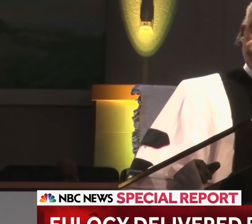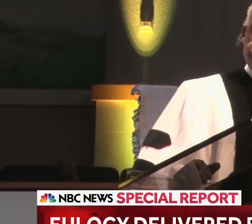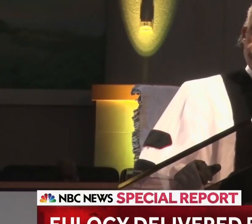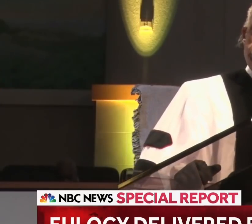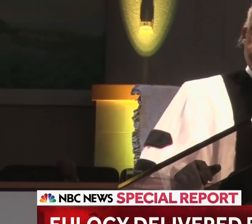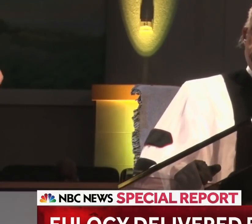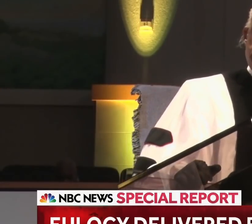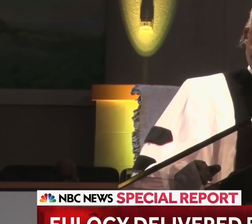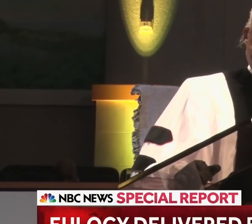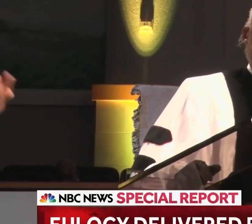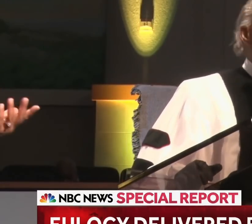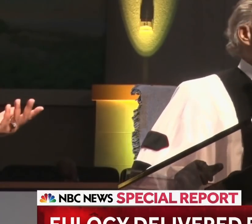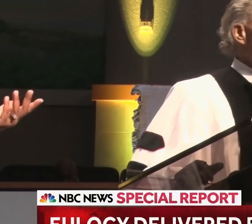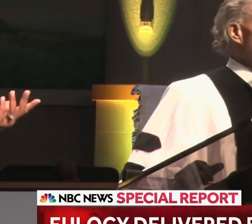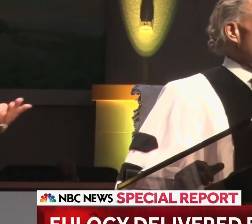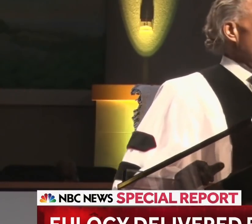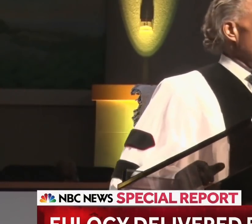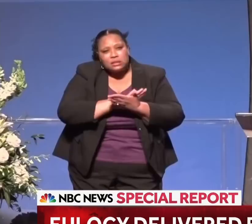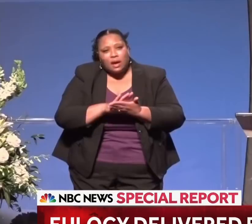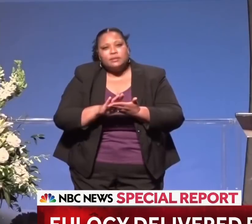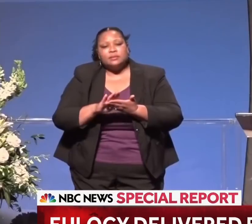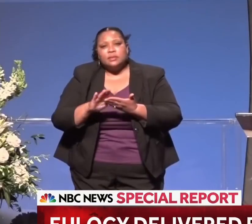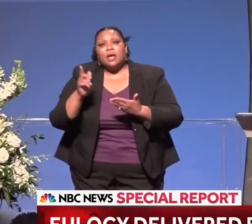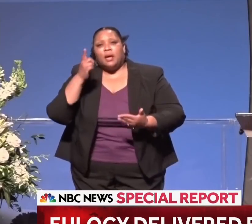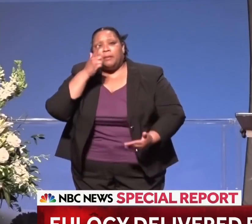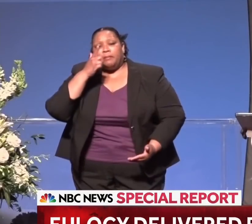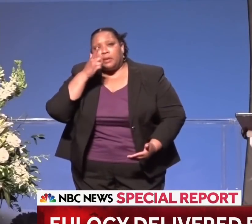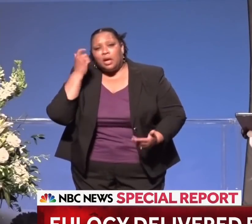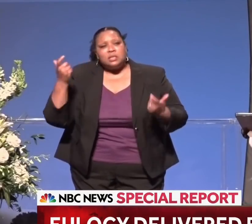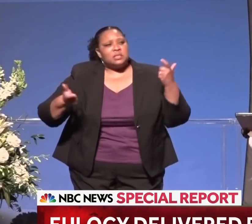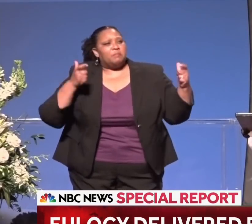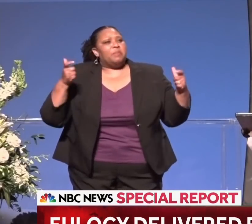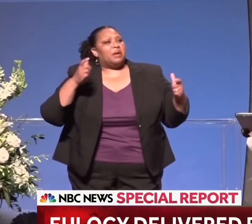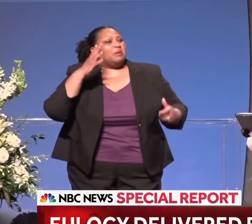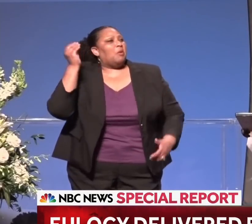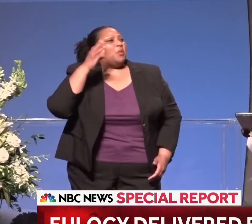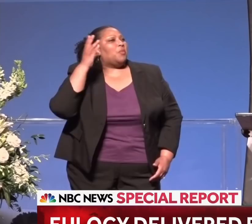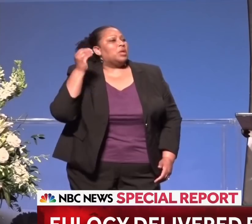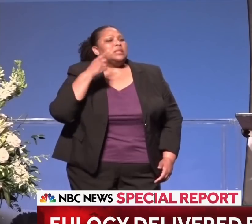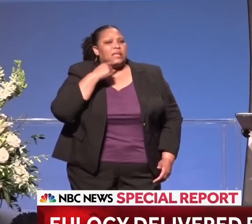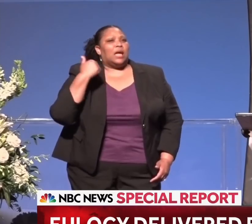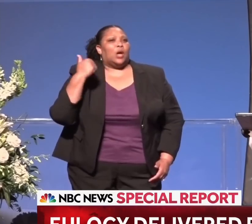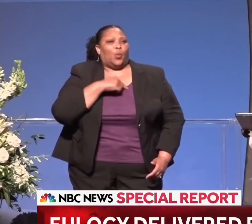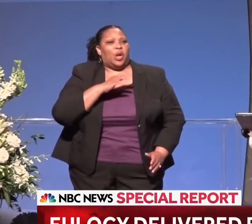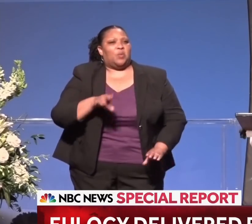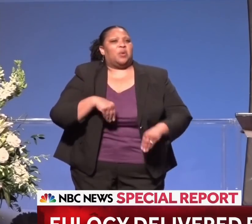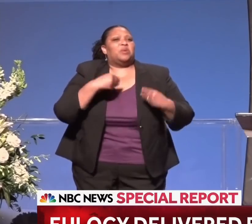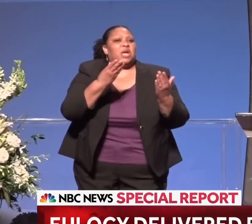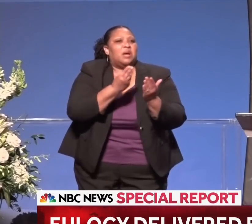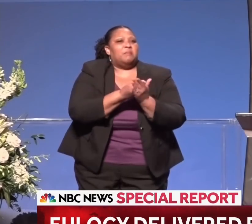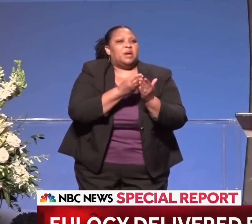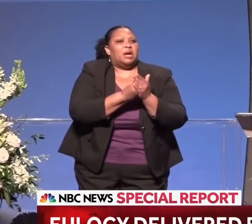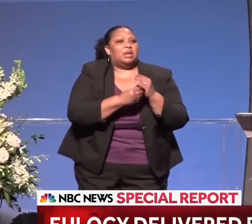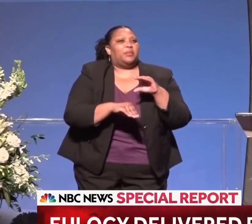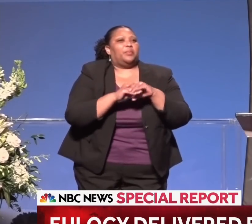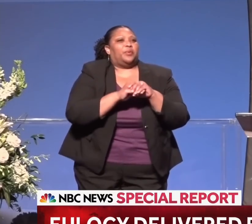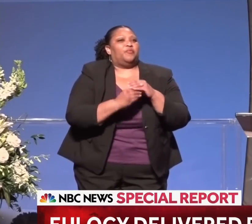SO YEAH, IT’S NICE THAT EVERYBODY WANTS TO NOW STUDY THE PROBLEM.